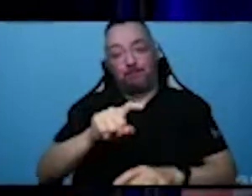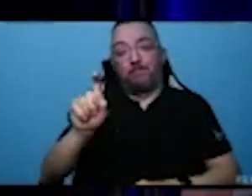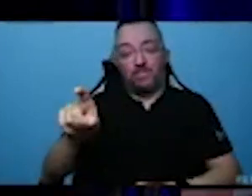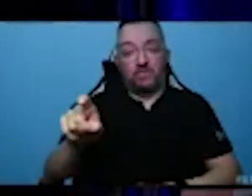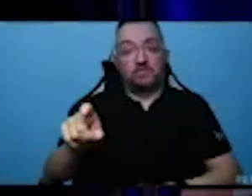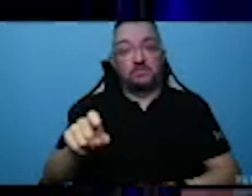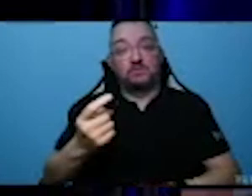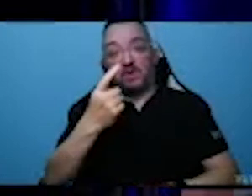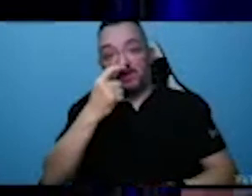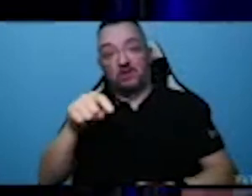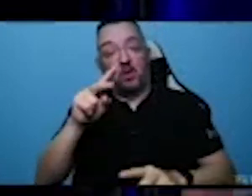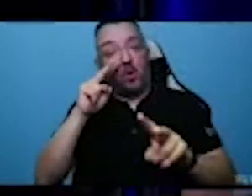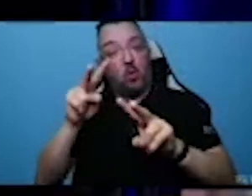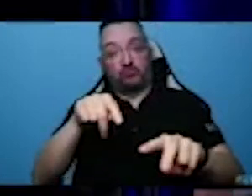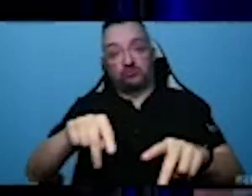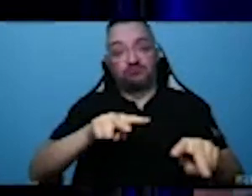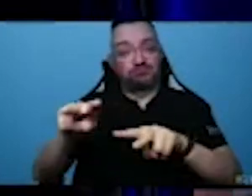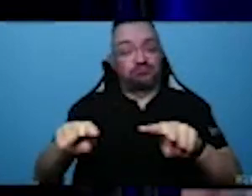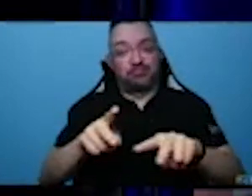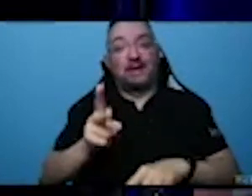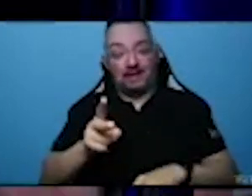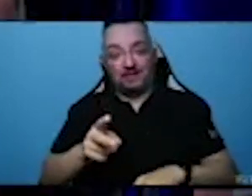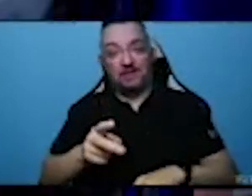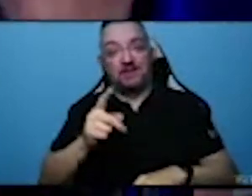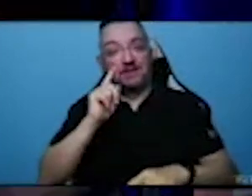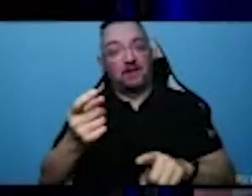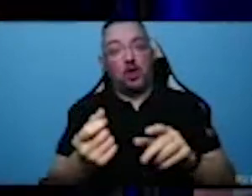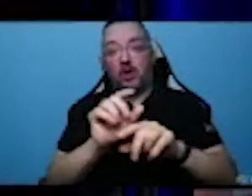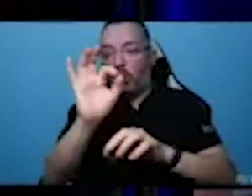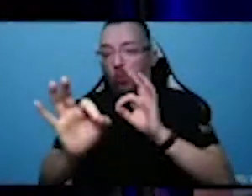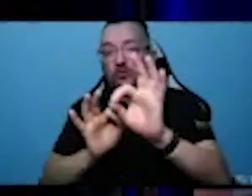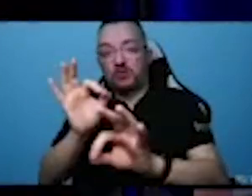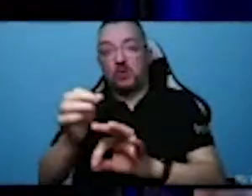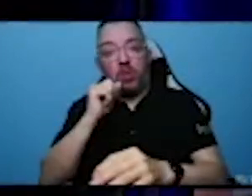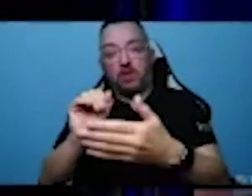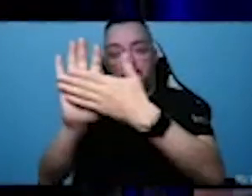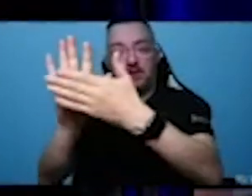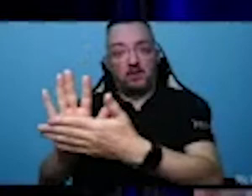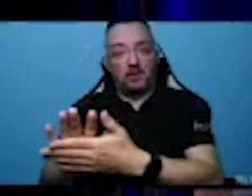and you can see the answers to questions, which are all going to be themed and to which you will have splendid answers.